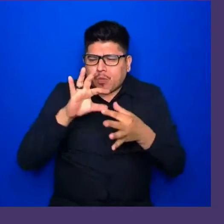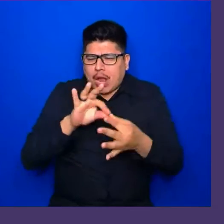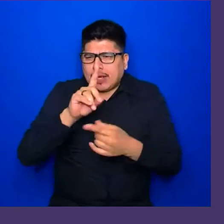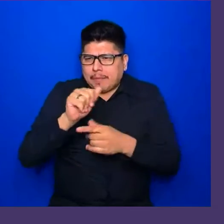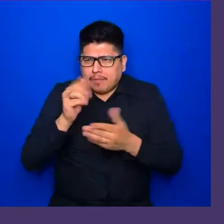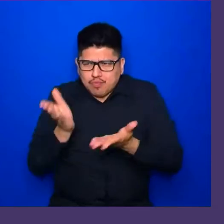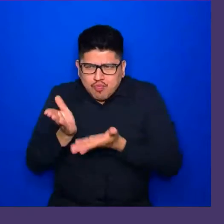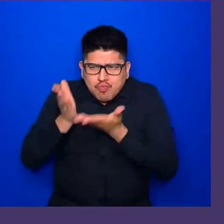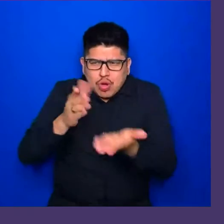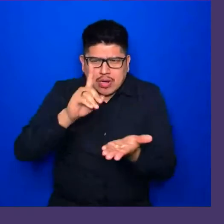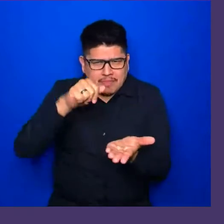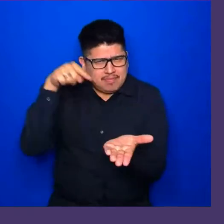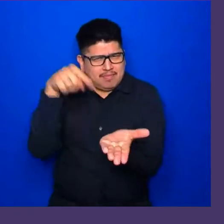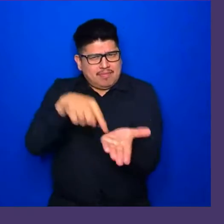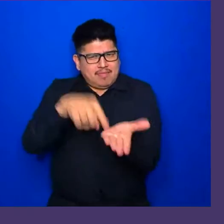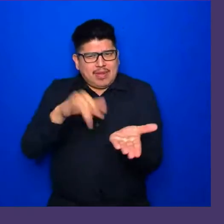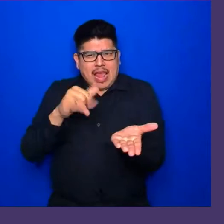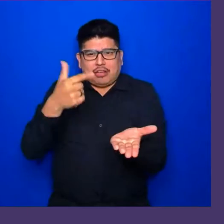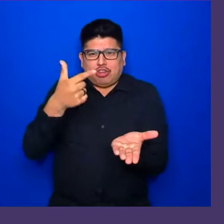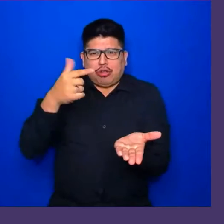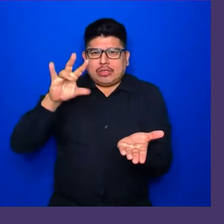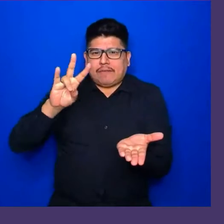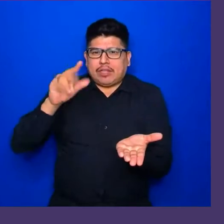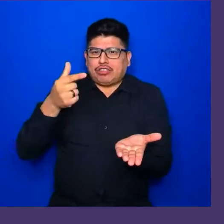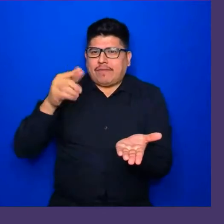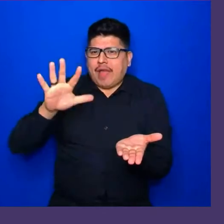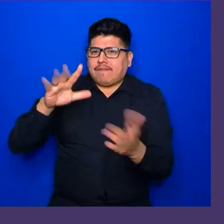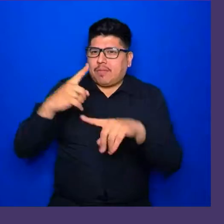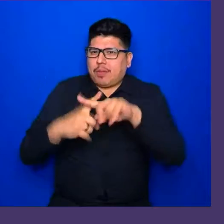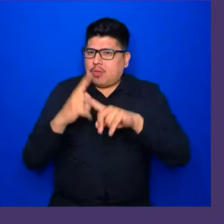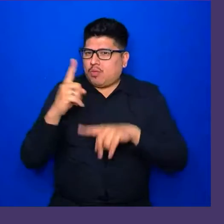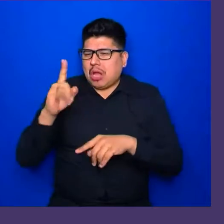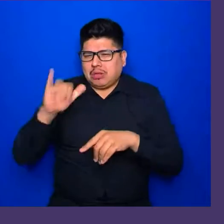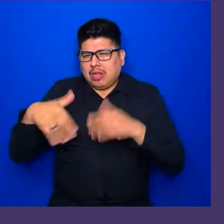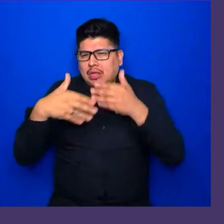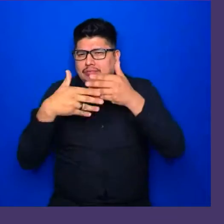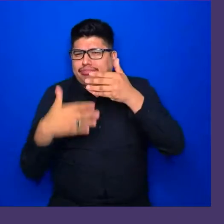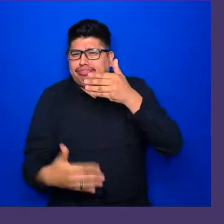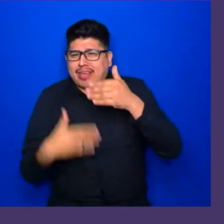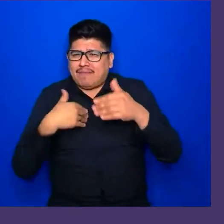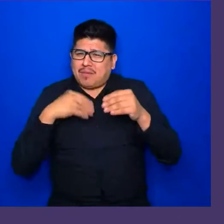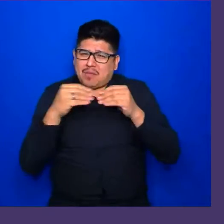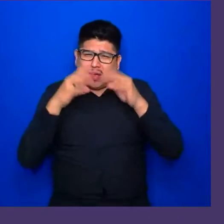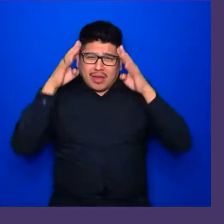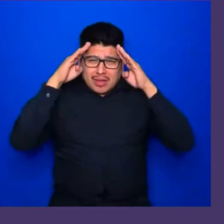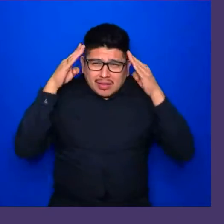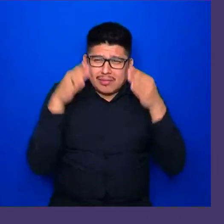We really focus on bringing the disability voice and perspective into all spaces,